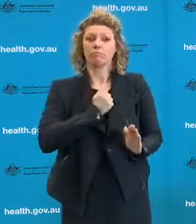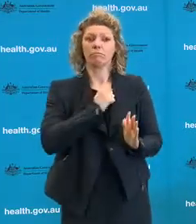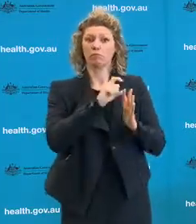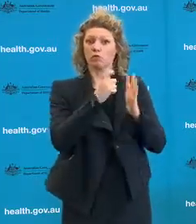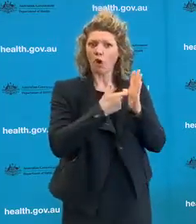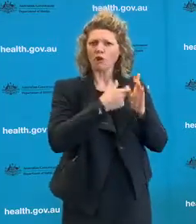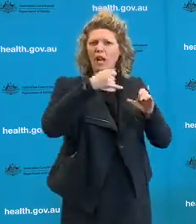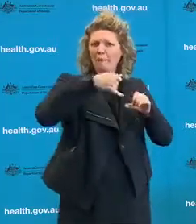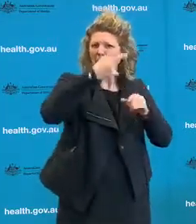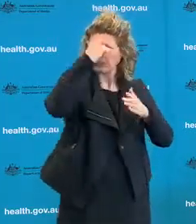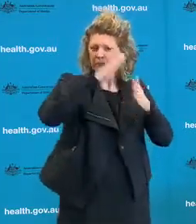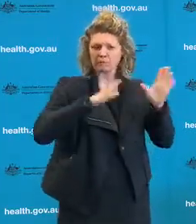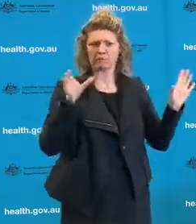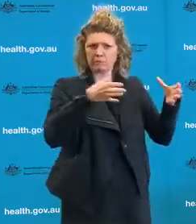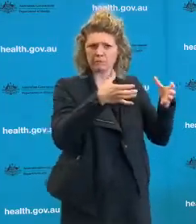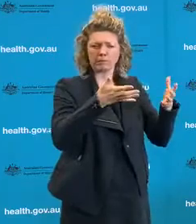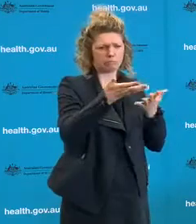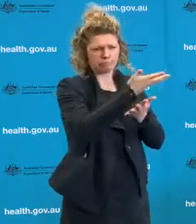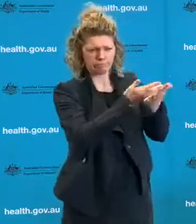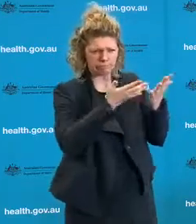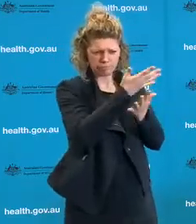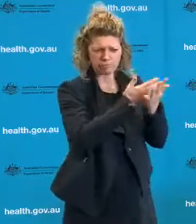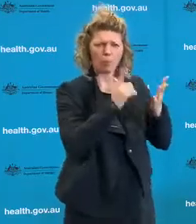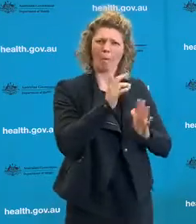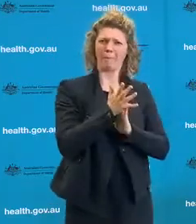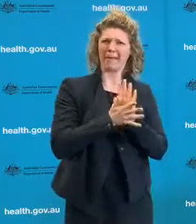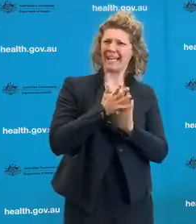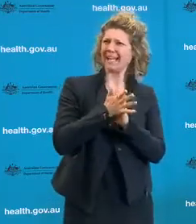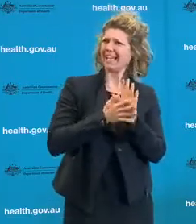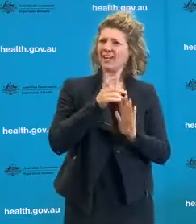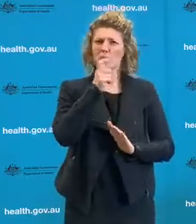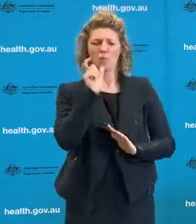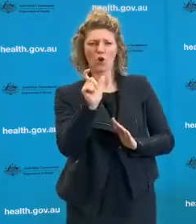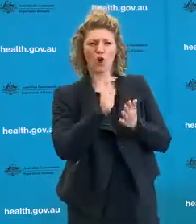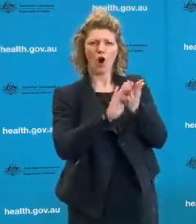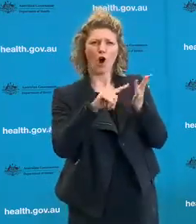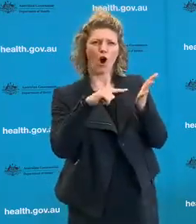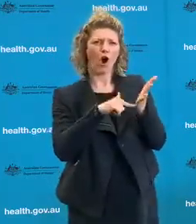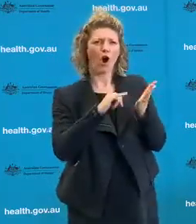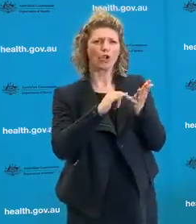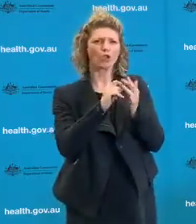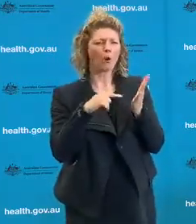the reasons why the hotspot definition is so difficult to come to.